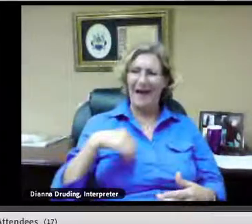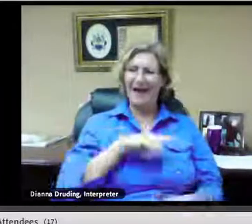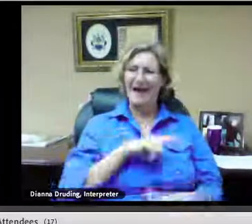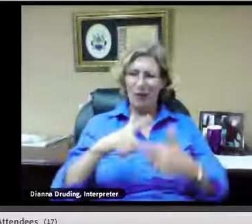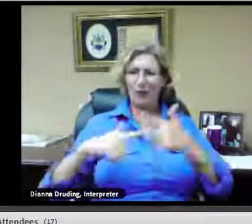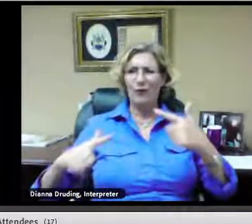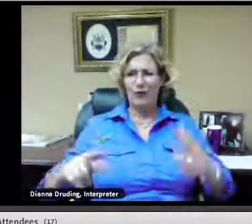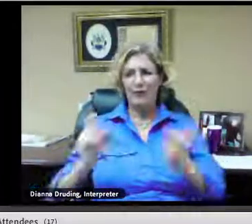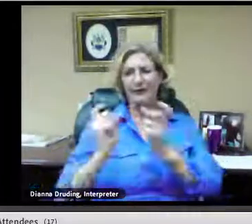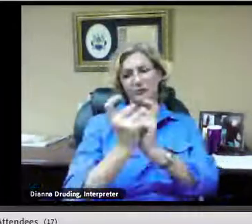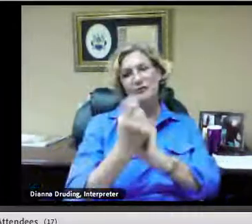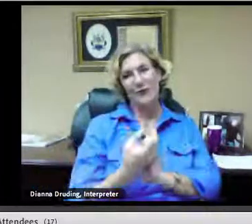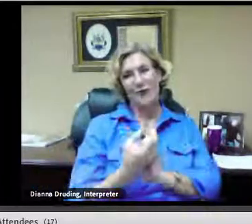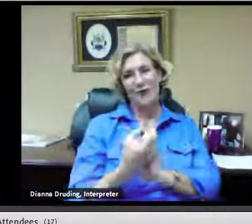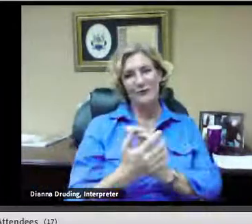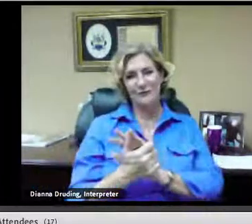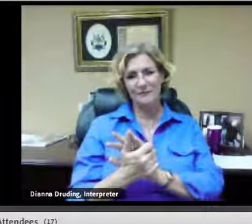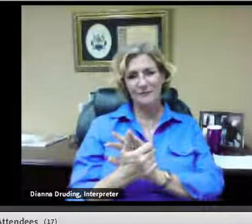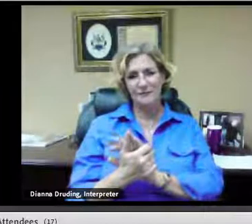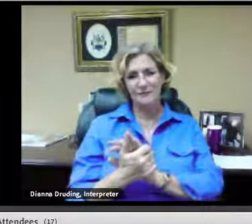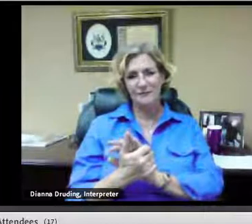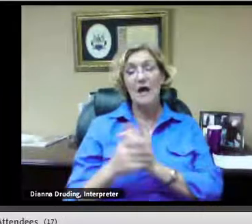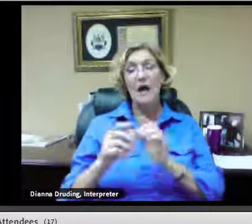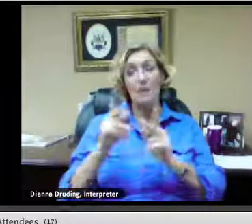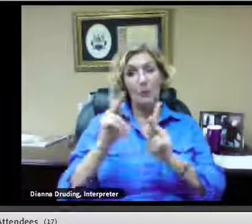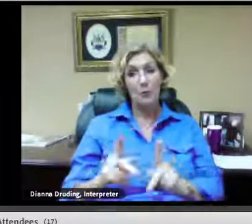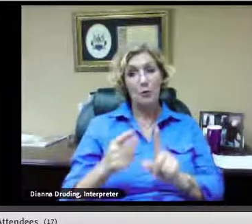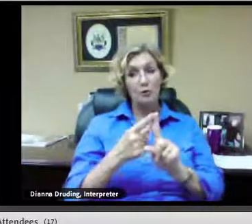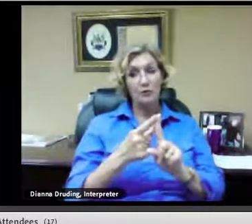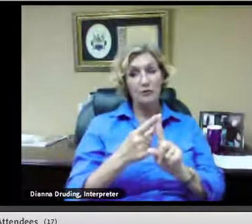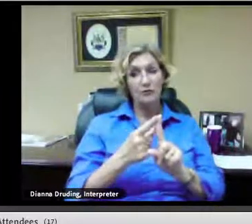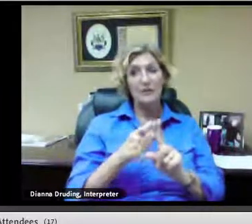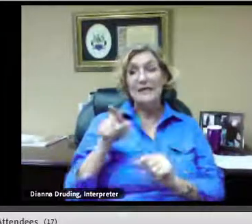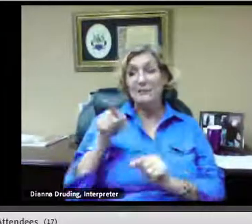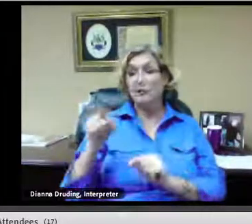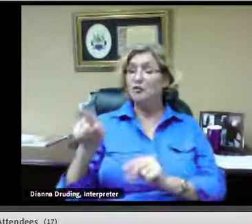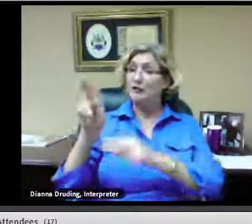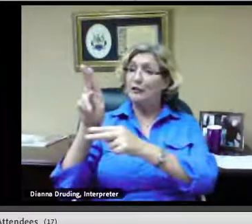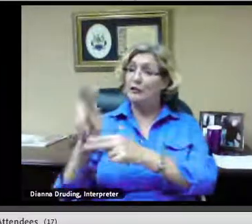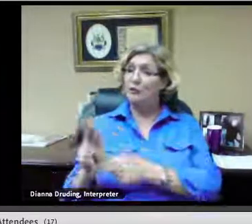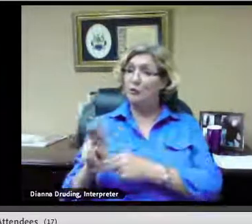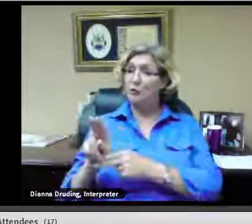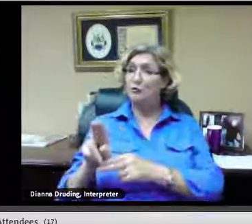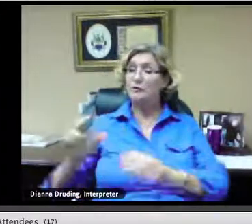not "she is confined to" or "she is wheelchair-bound." Use a "person without disability,"